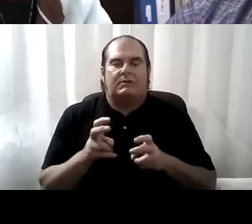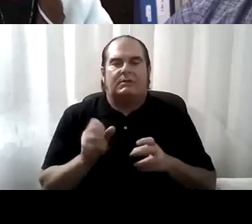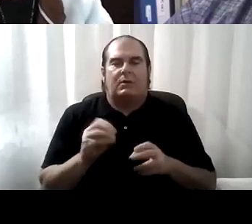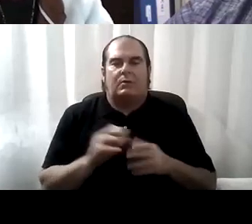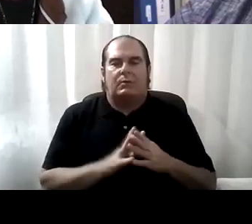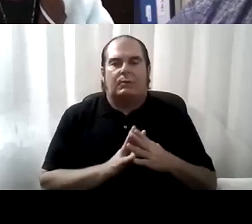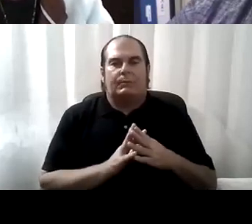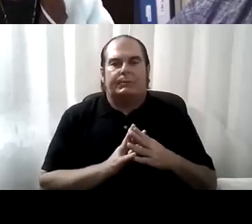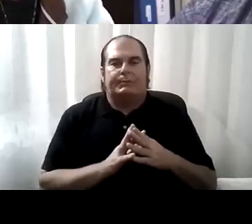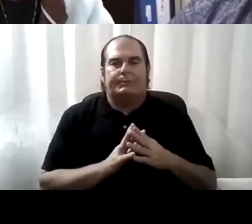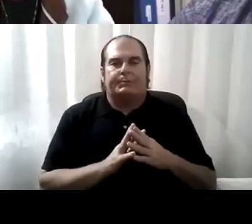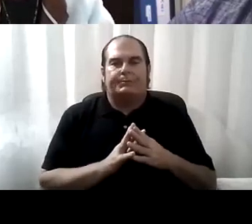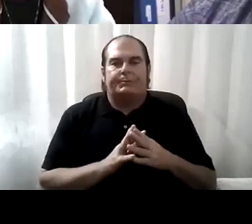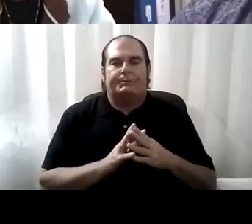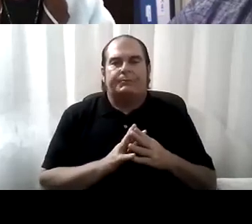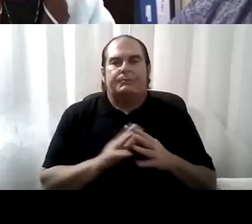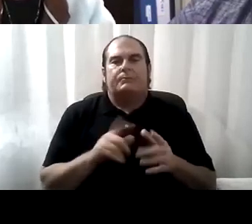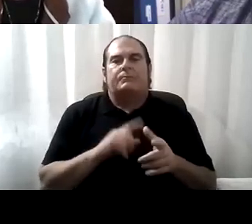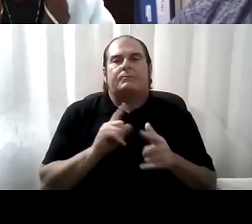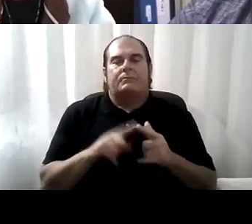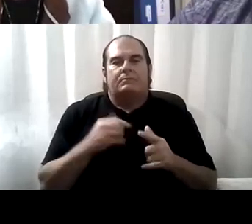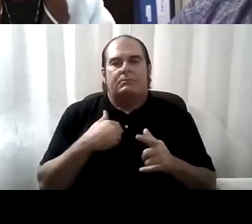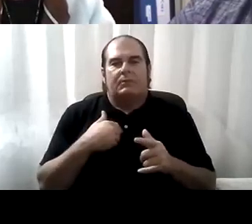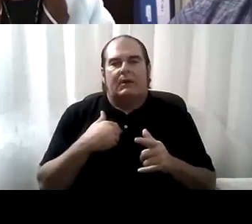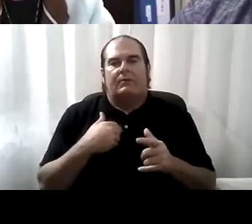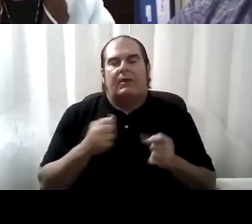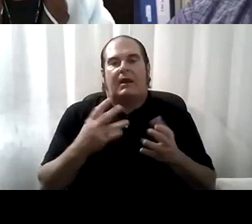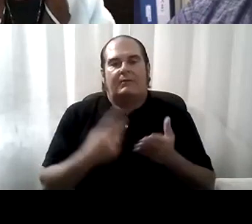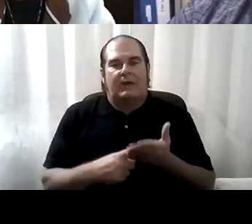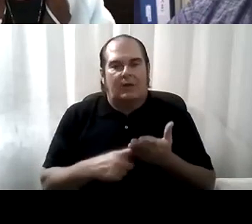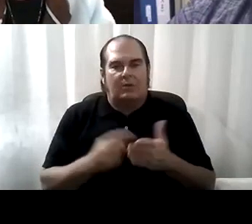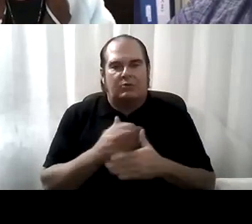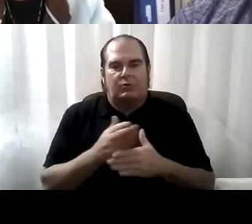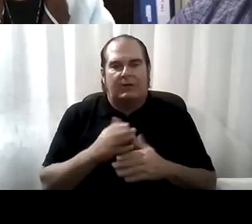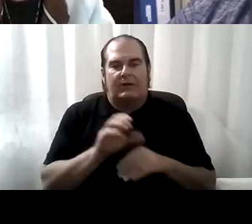So, and there's dialogue between the caseworkers or the care